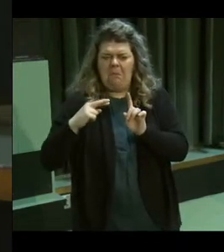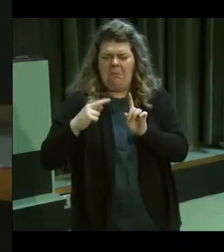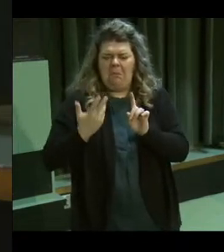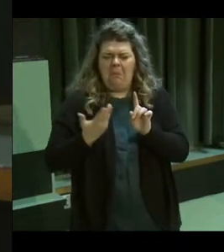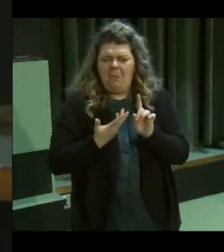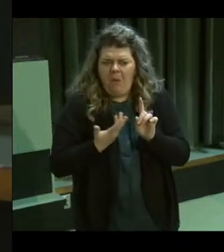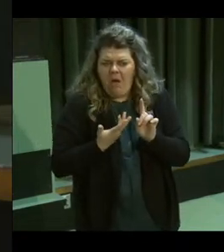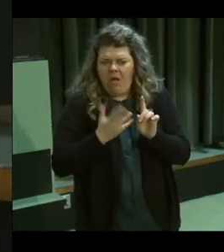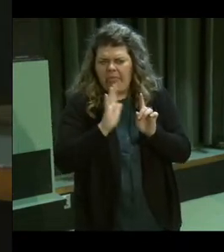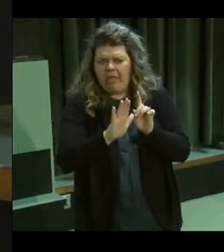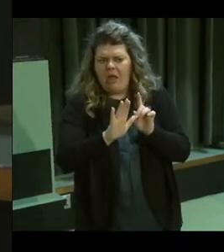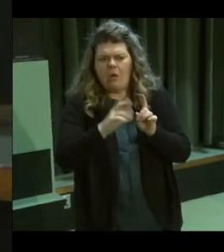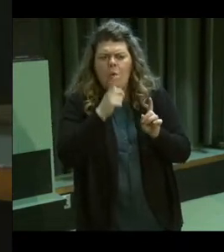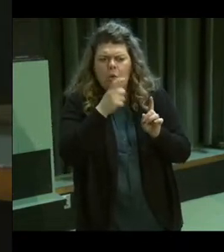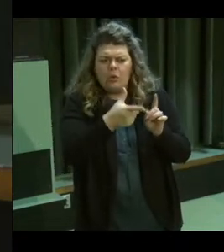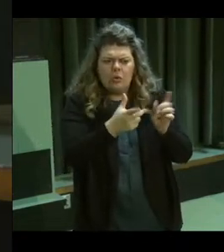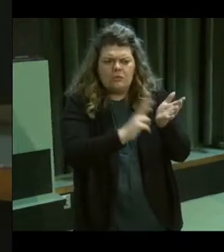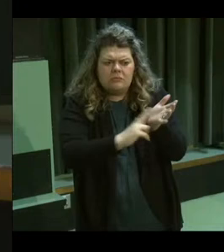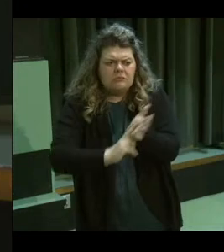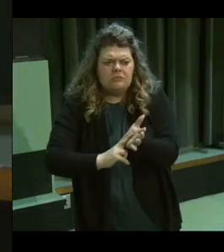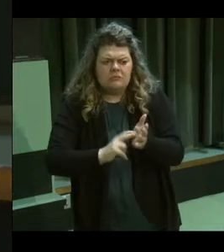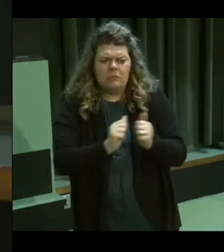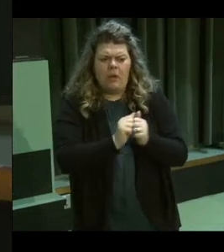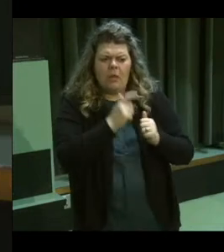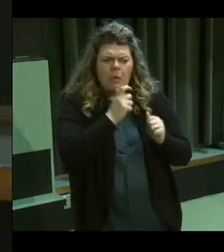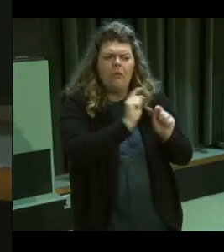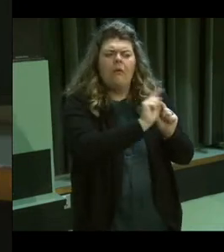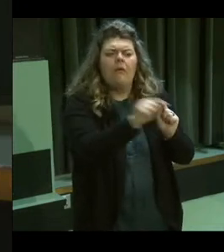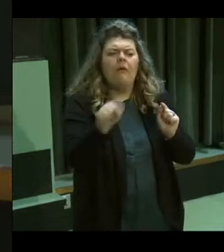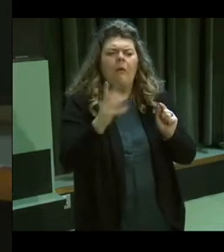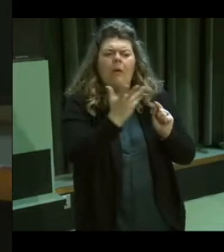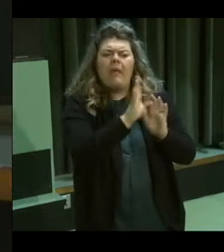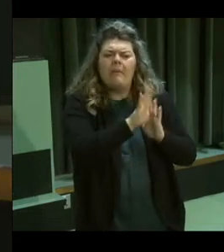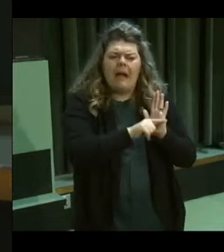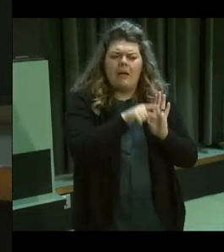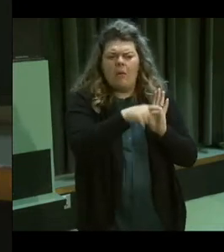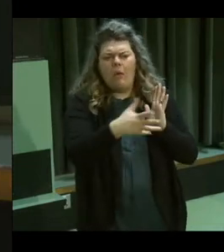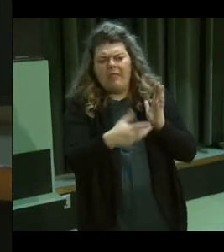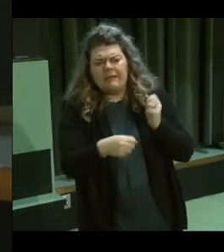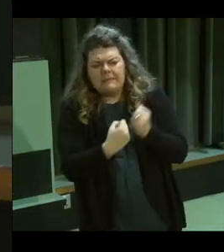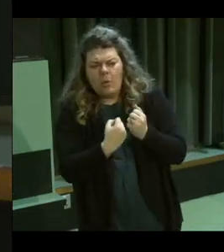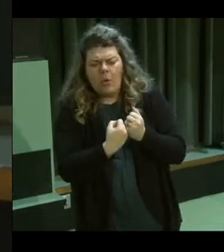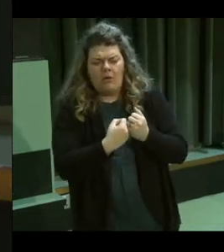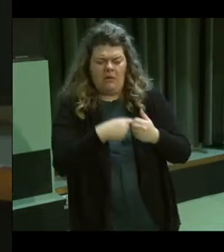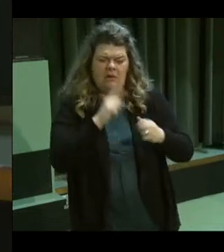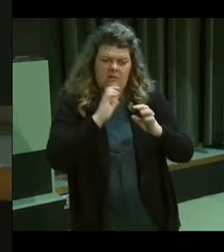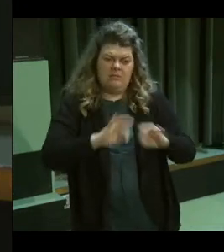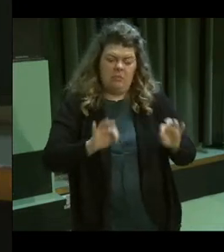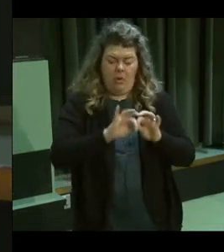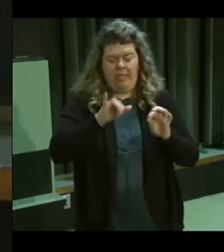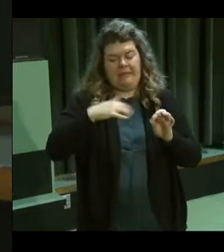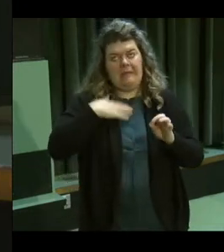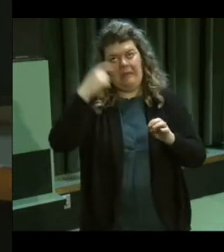decision on who you decide to support? And I'm sure there's